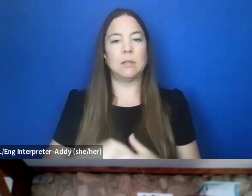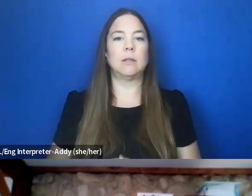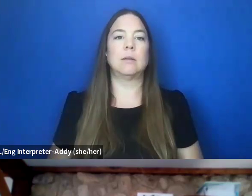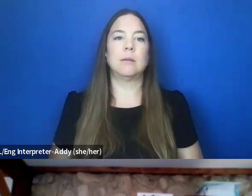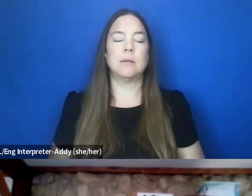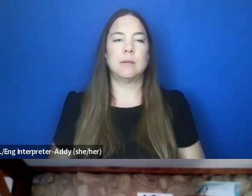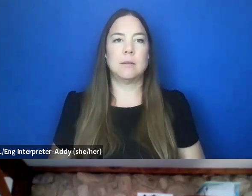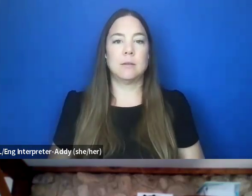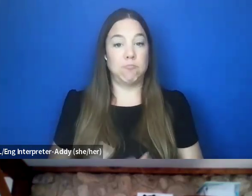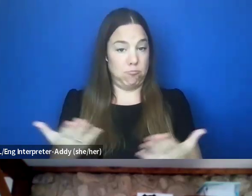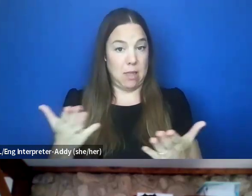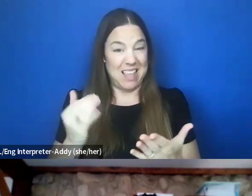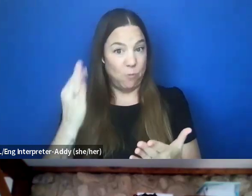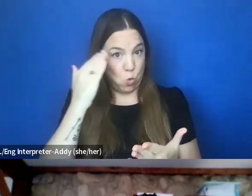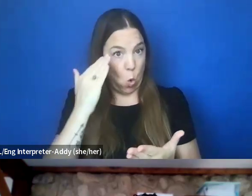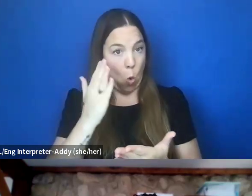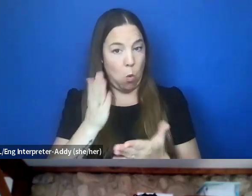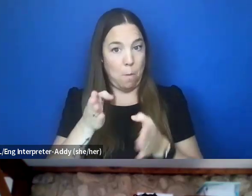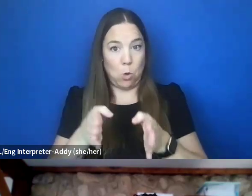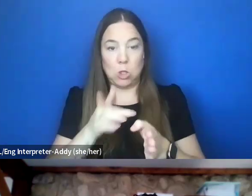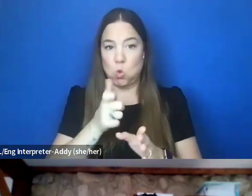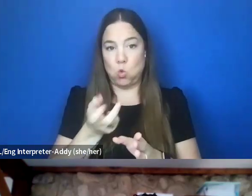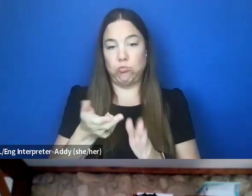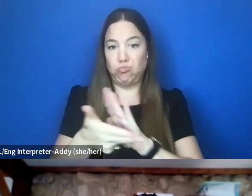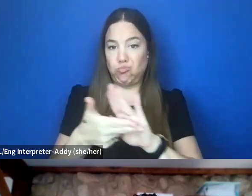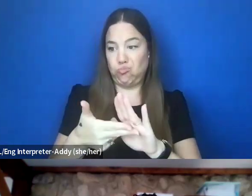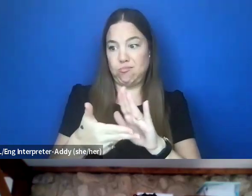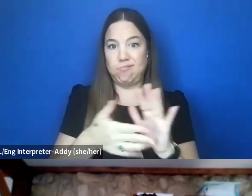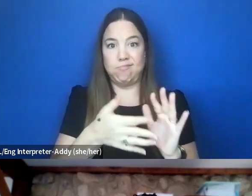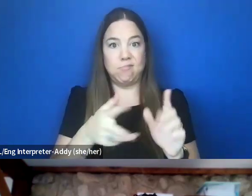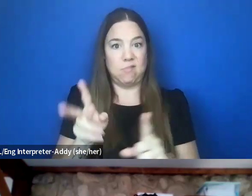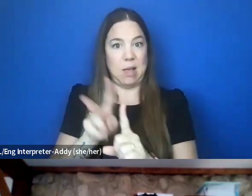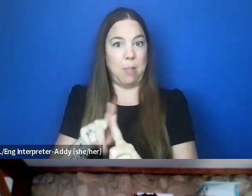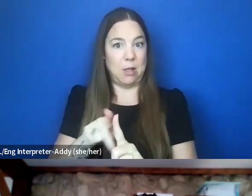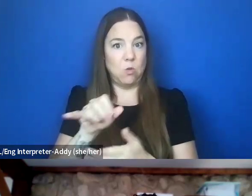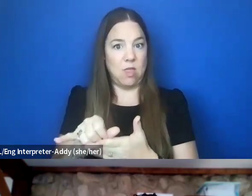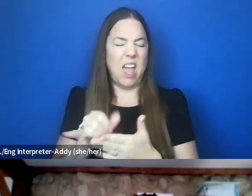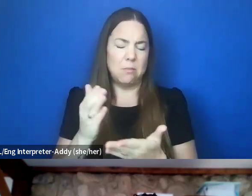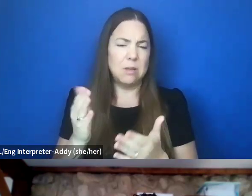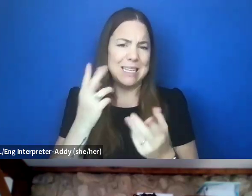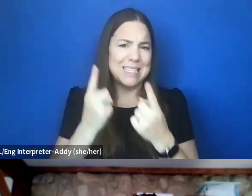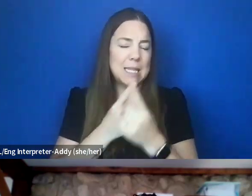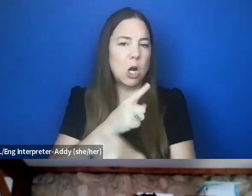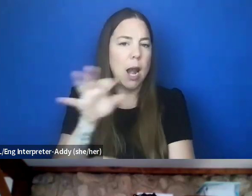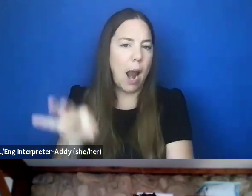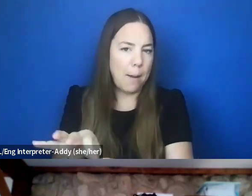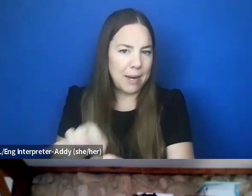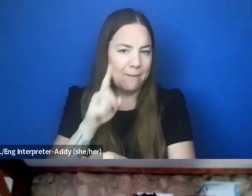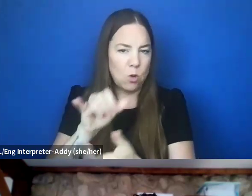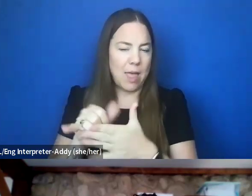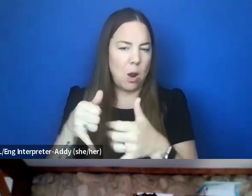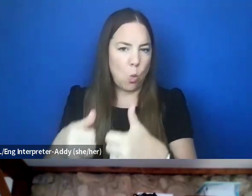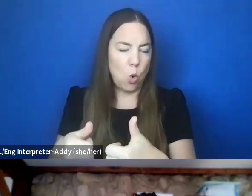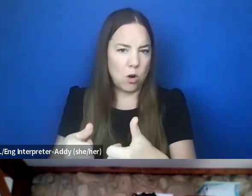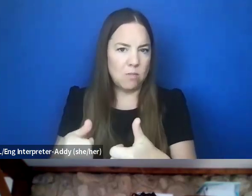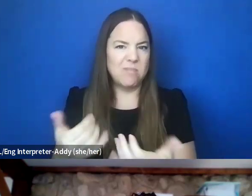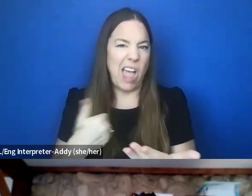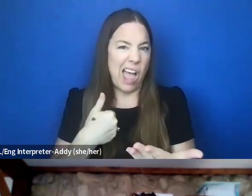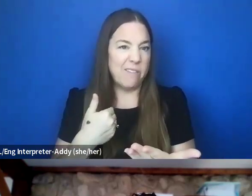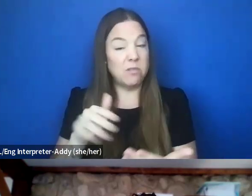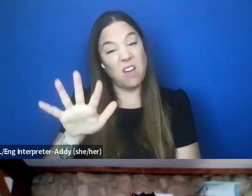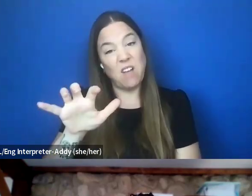Elissa w/ APRIL: Then please do consider, you know, nominating them for this award it. It's an award. There's a small well, $500 monetary